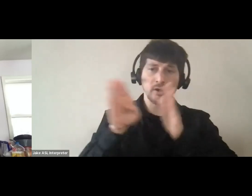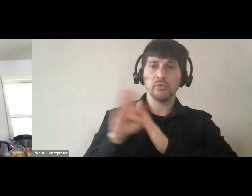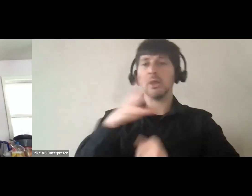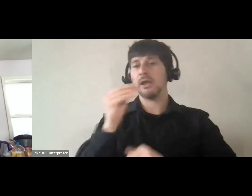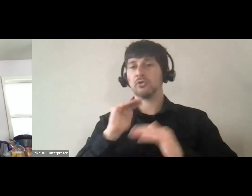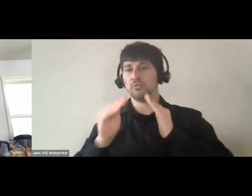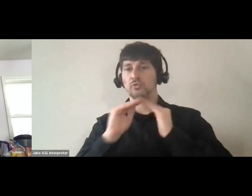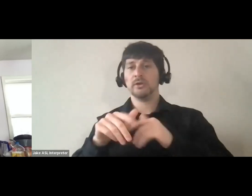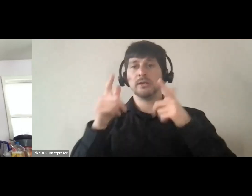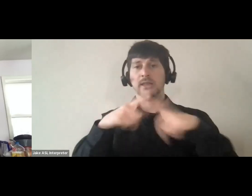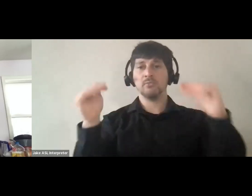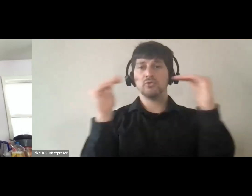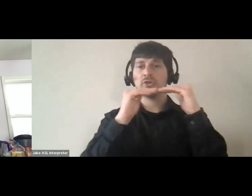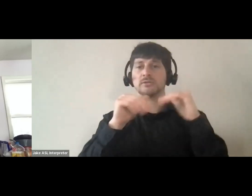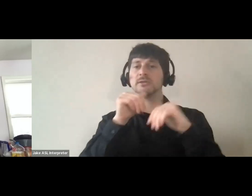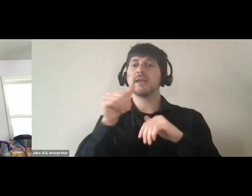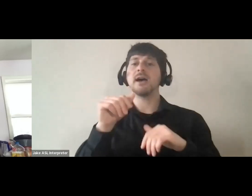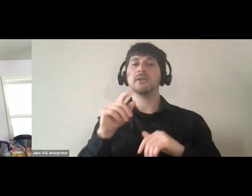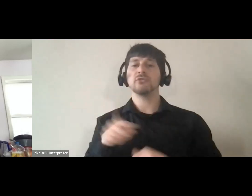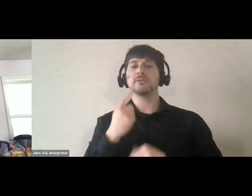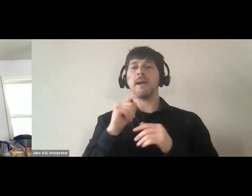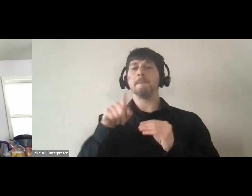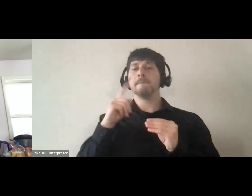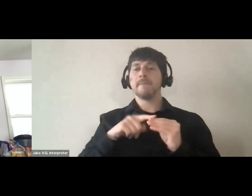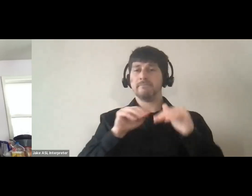Language justice is about access to communication, to relationship building, and to our communities.